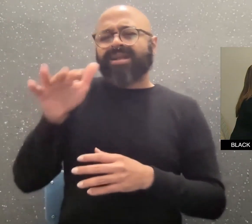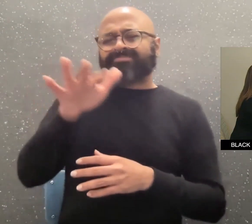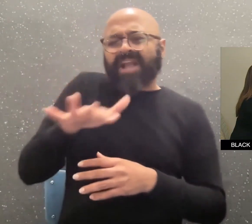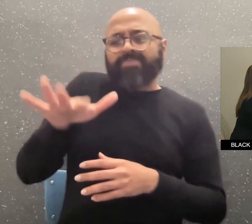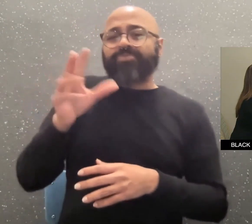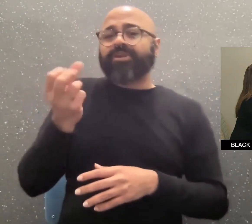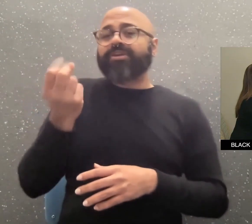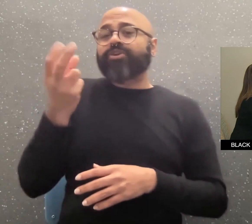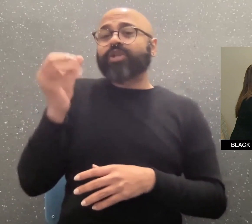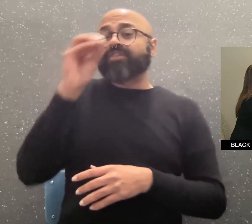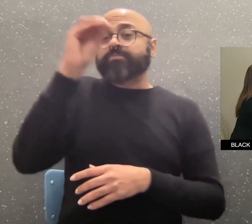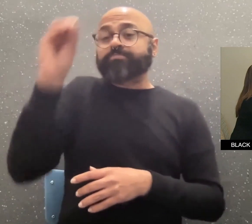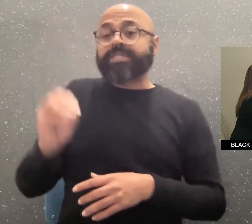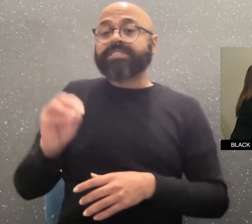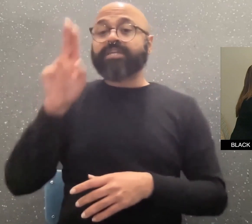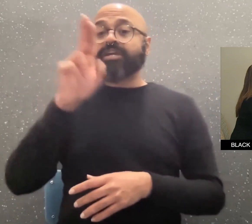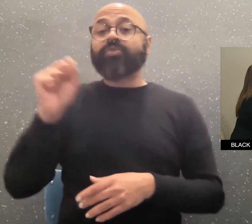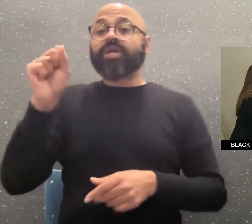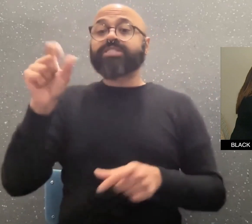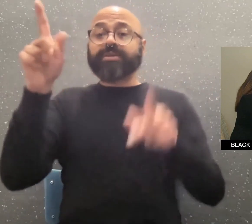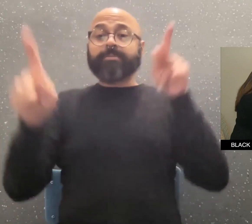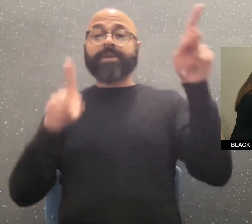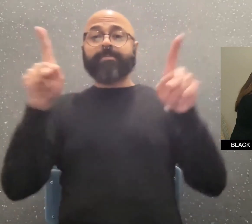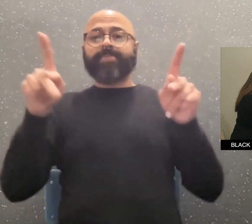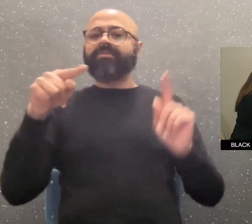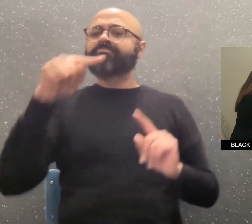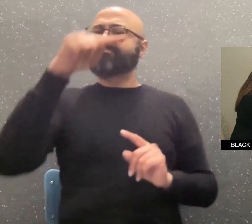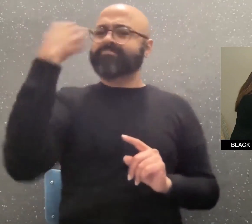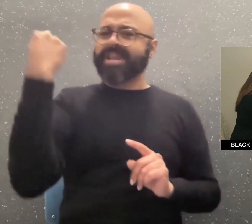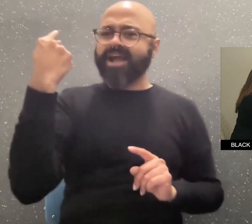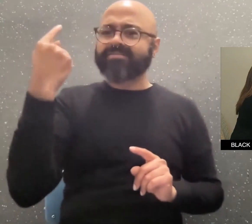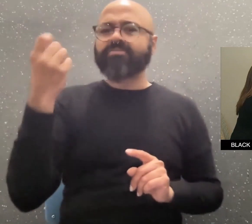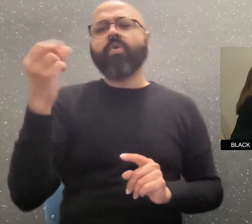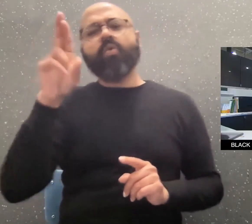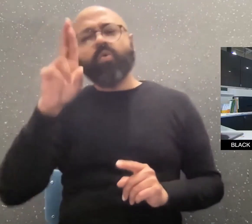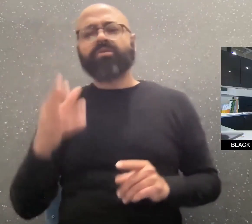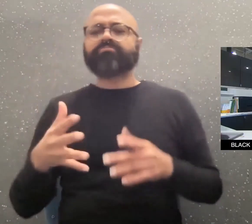about 12% of the US population is black or African-American